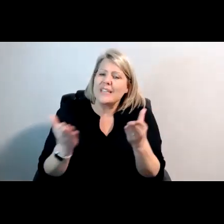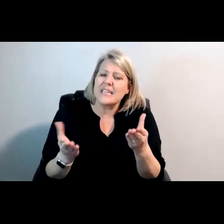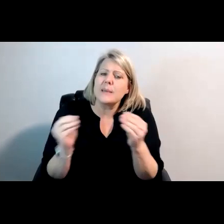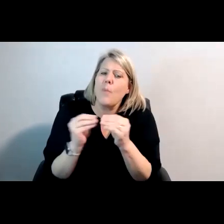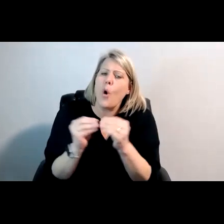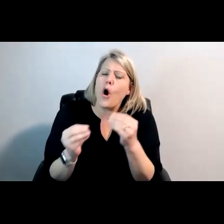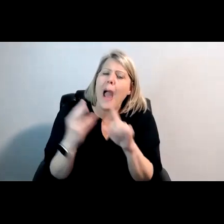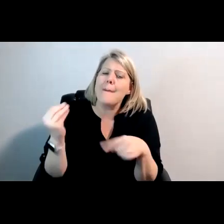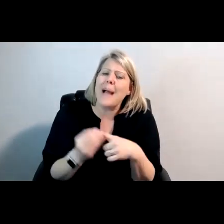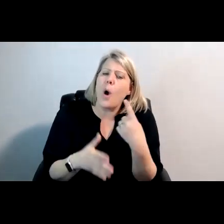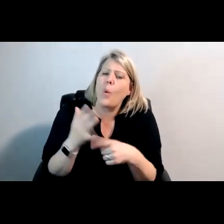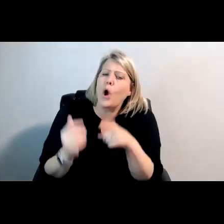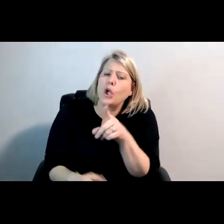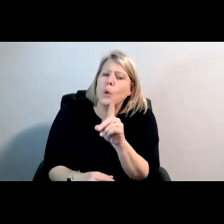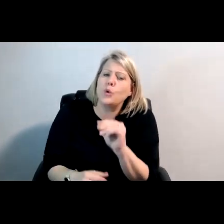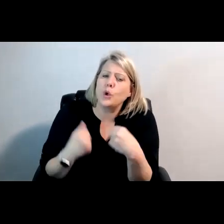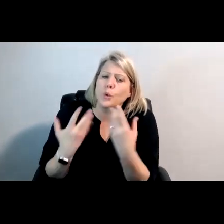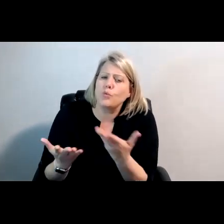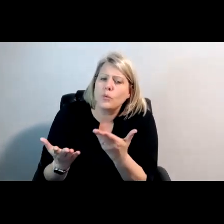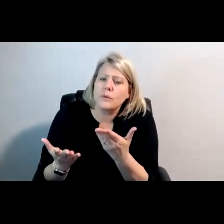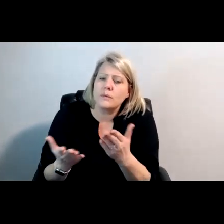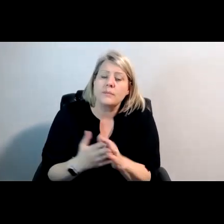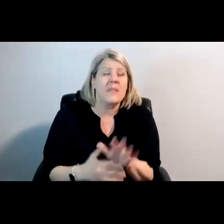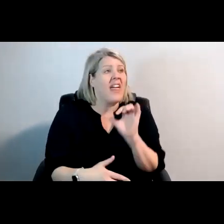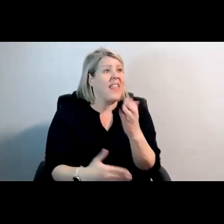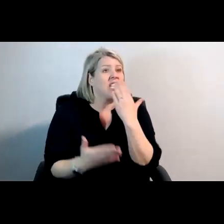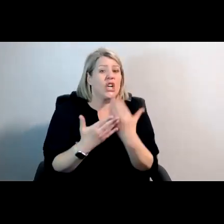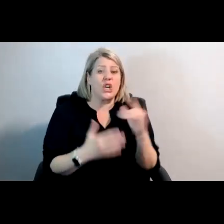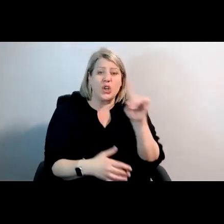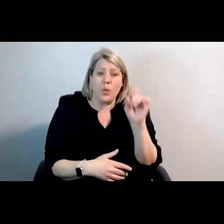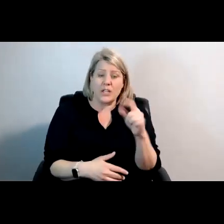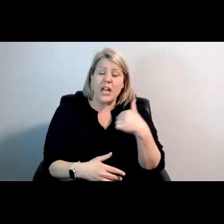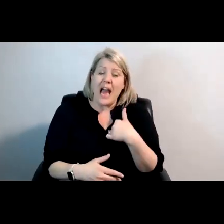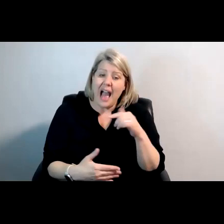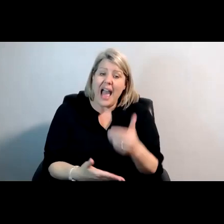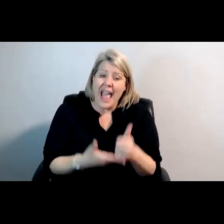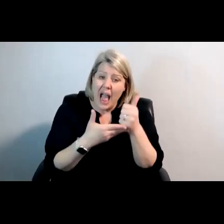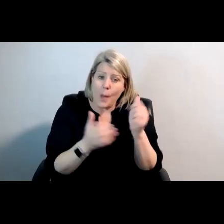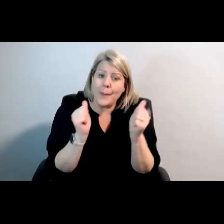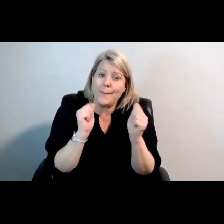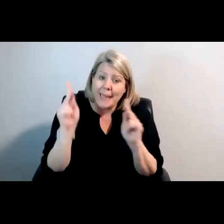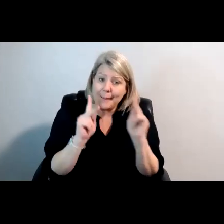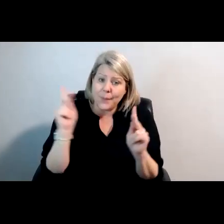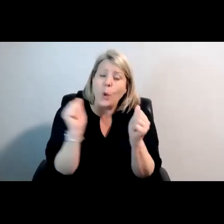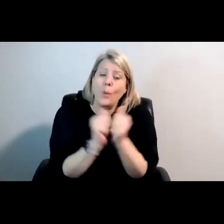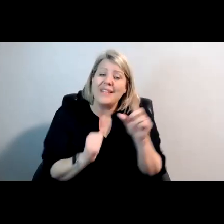[Tina] Well, that's a good question. I help specialize people with disabilities, and I'm part,